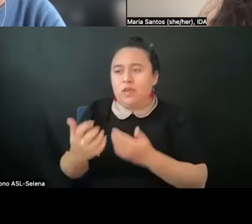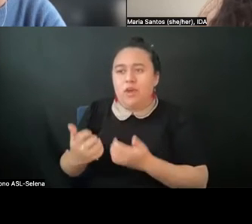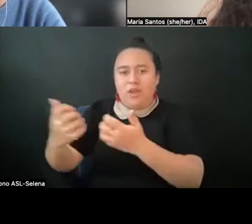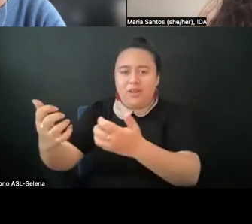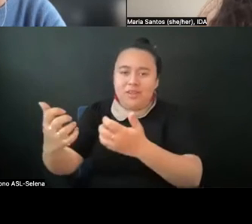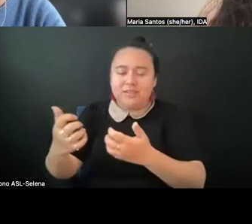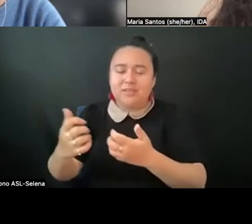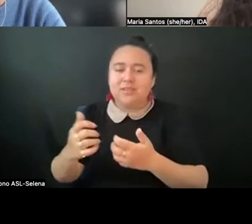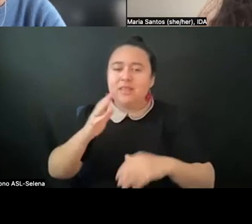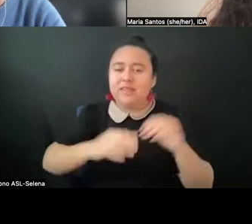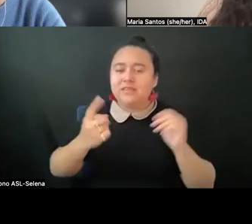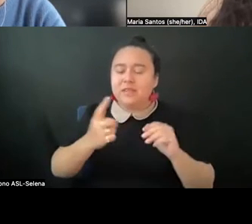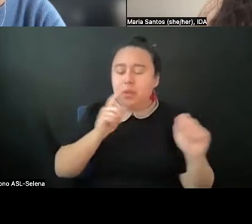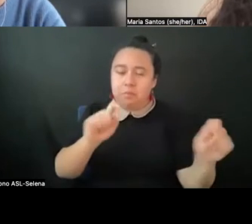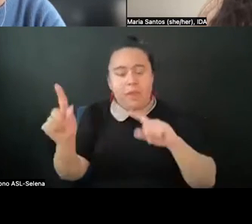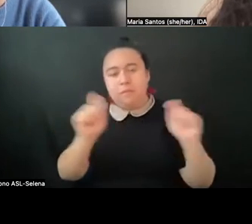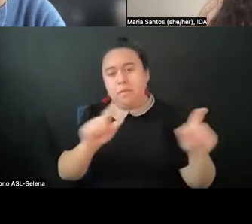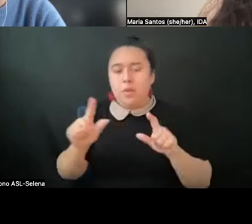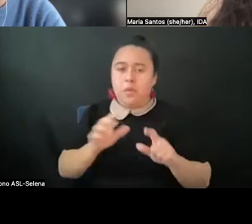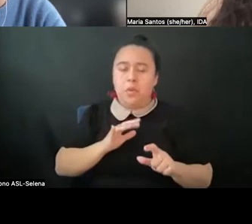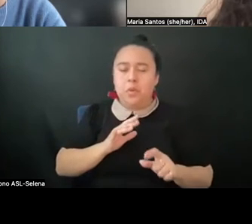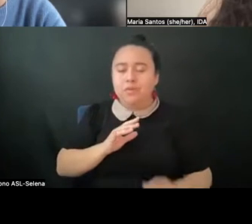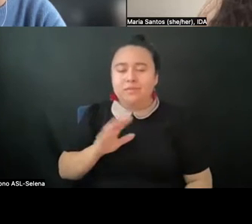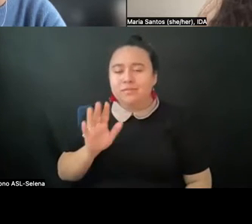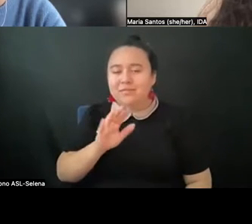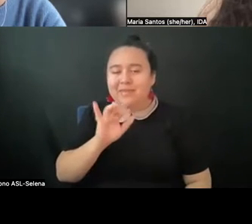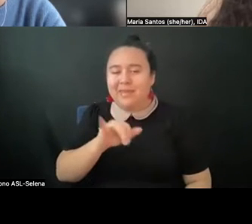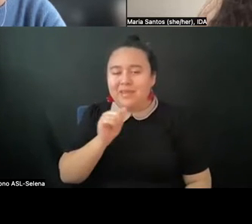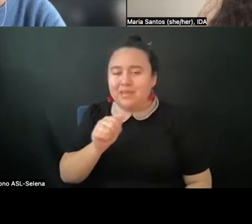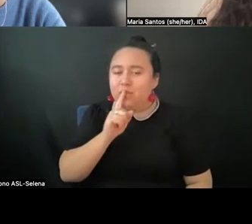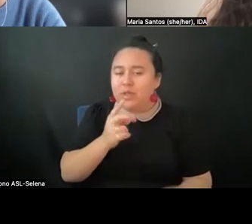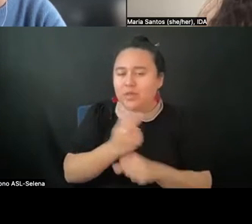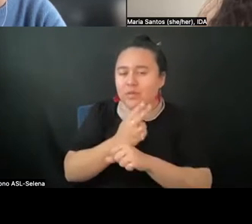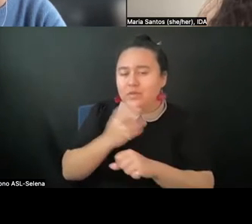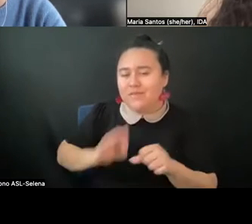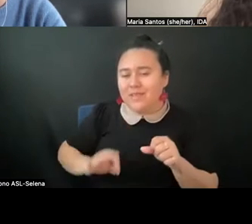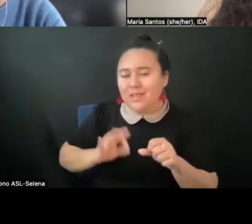Those are generally not particularly useful and don't let us go deeper and kind of intertwining the